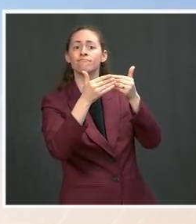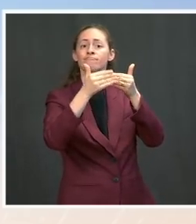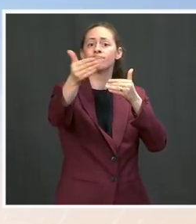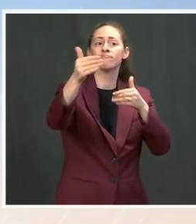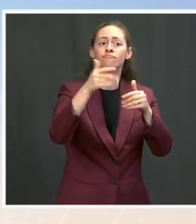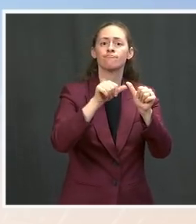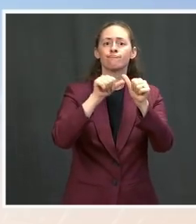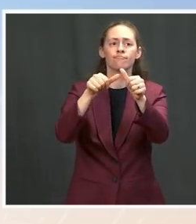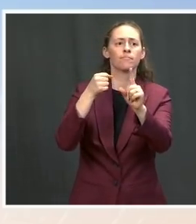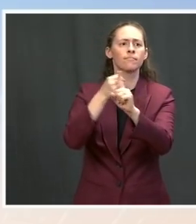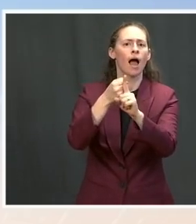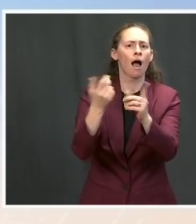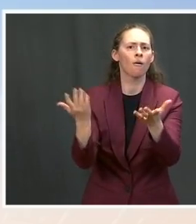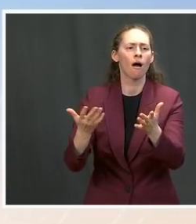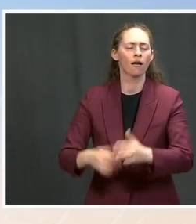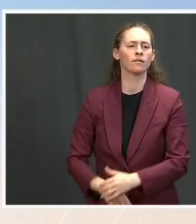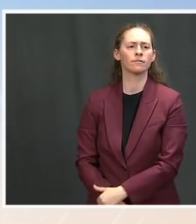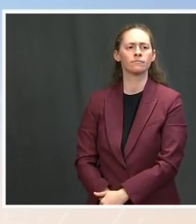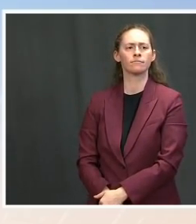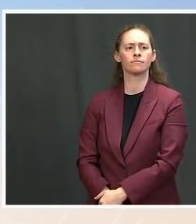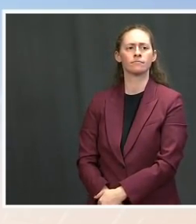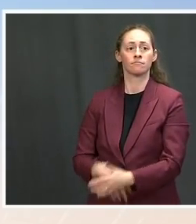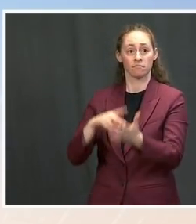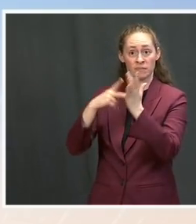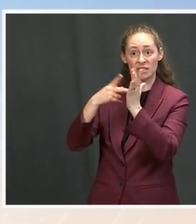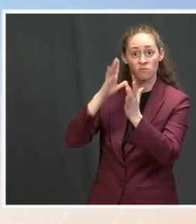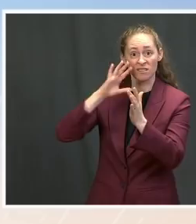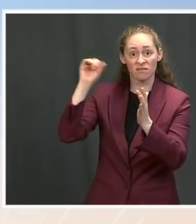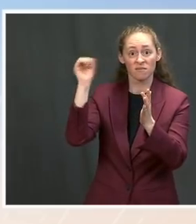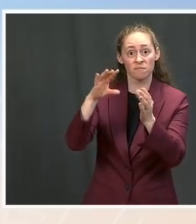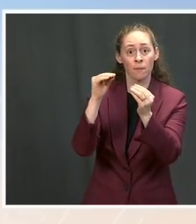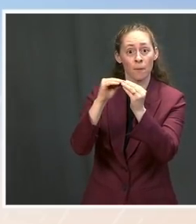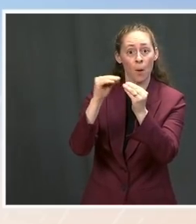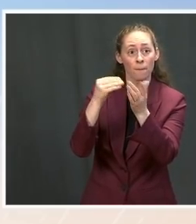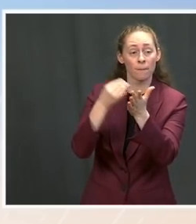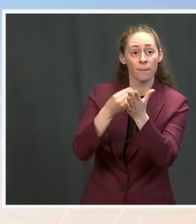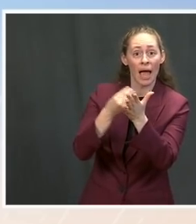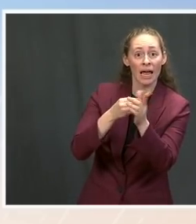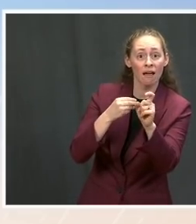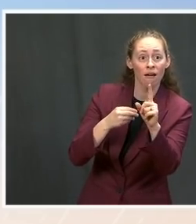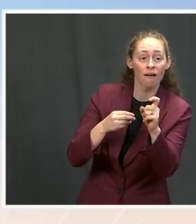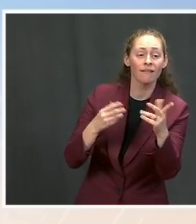Ms. Psaki: We'll see what members of Congress propose, but those are not free. Go ahead, in the back.